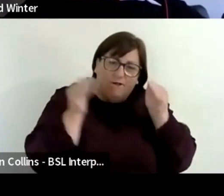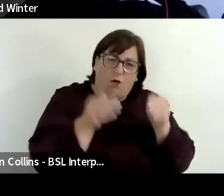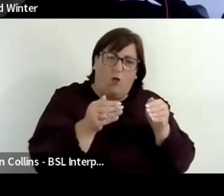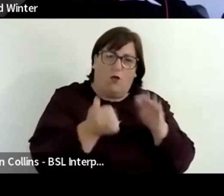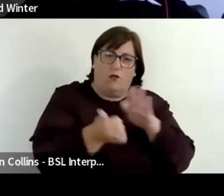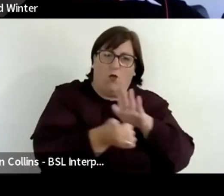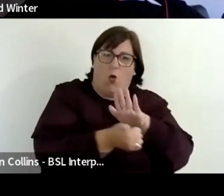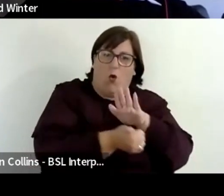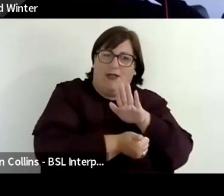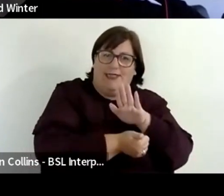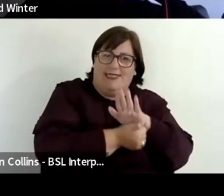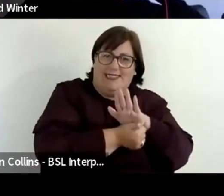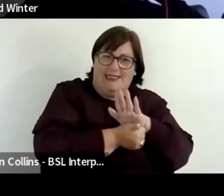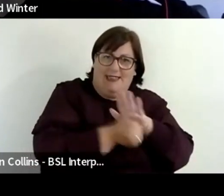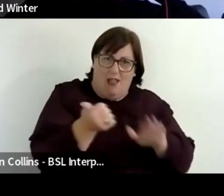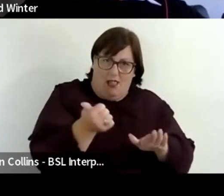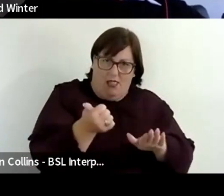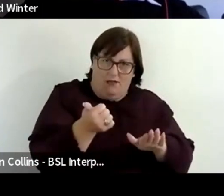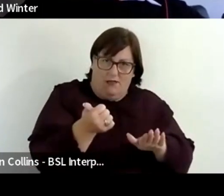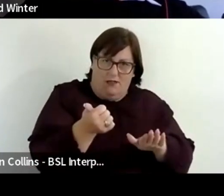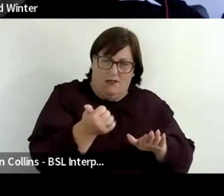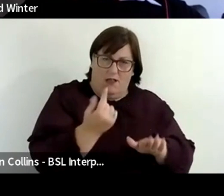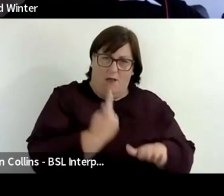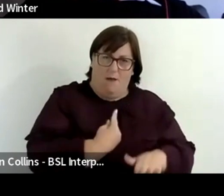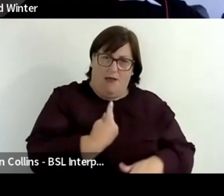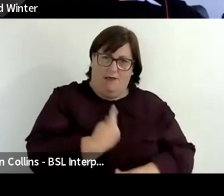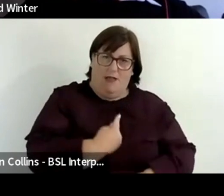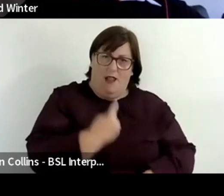I'm visually impaired, I would be very